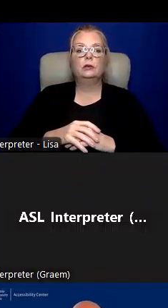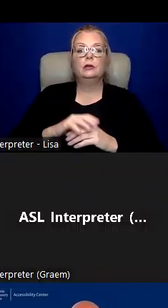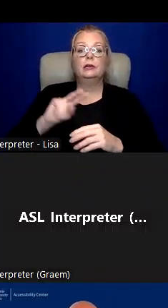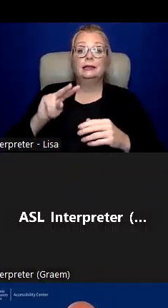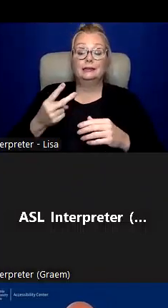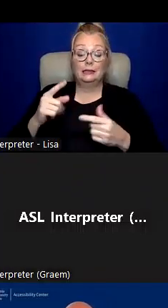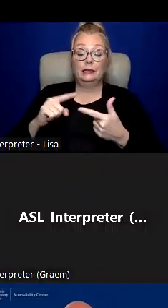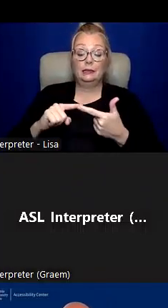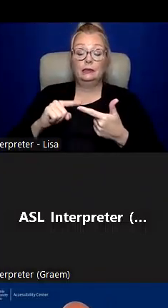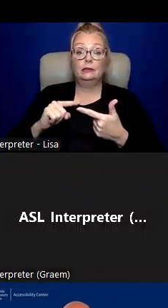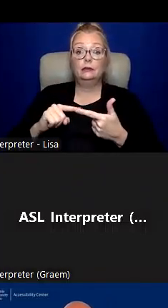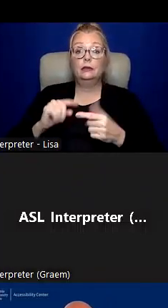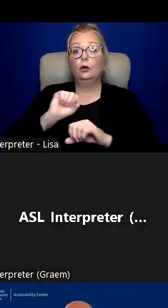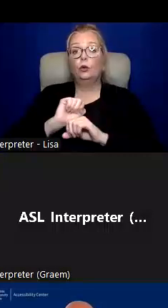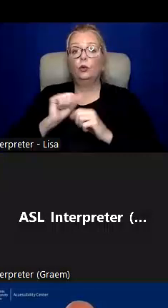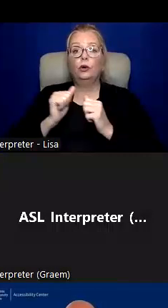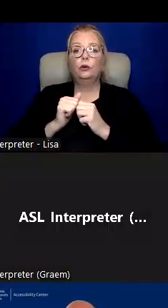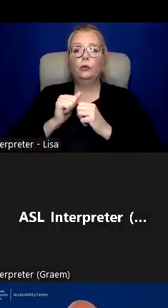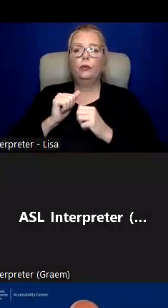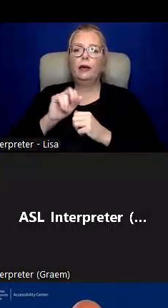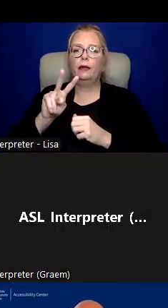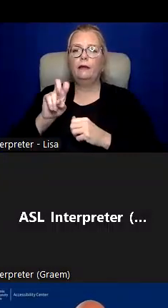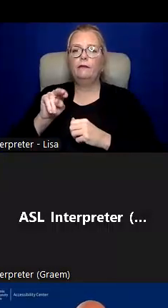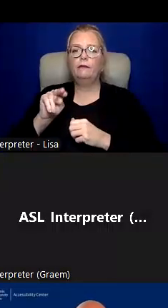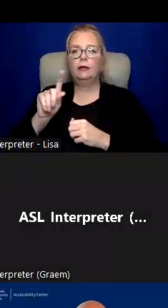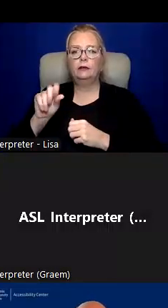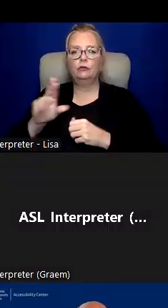collaboratively to improve the accessibility of the products